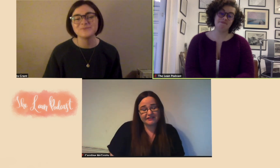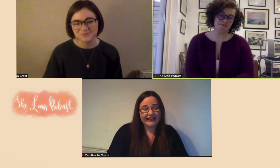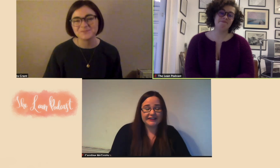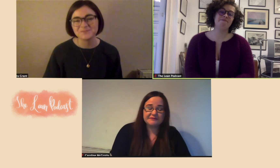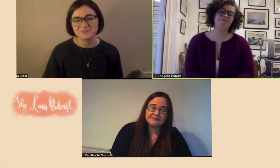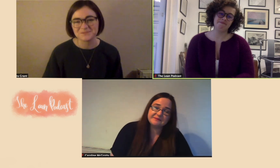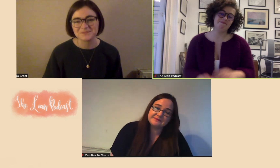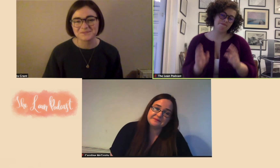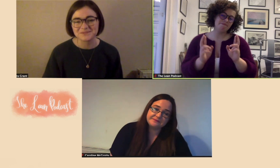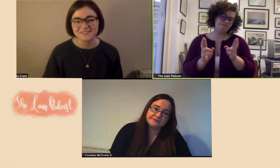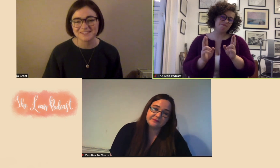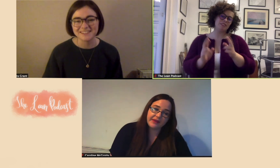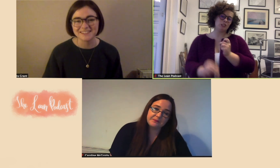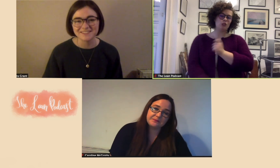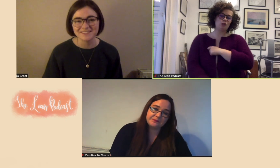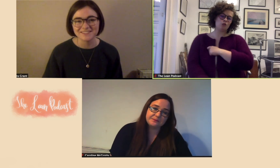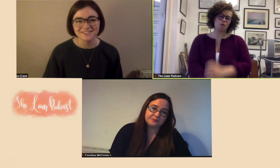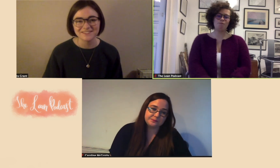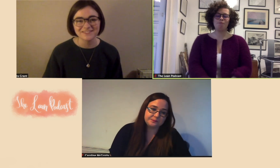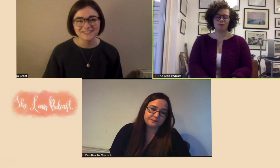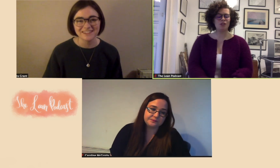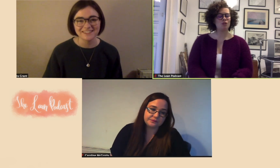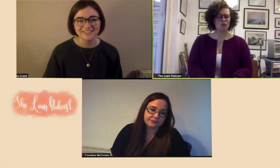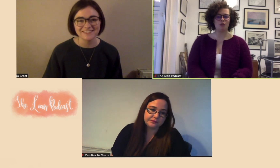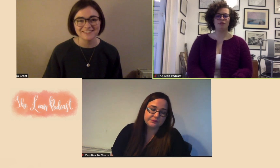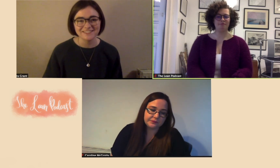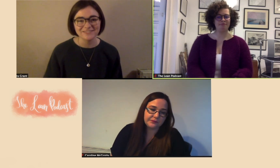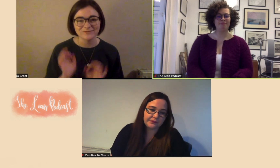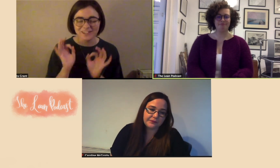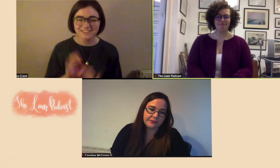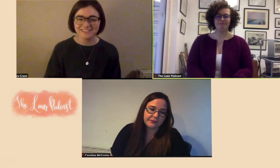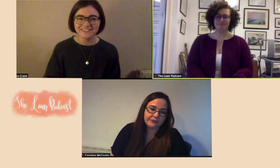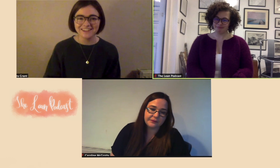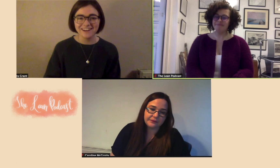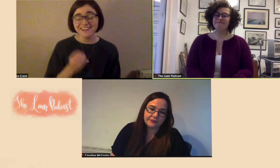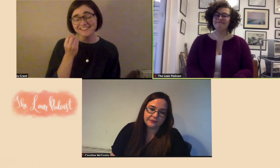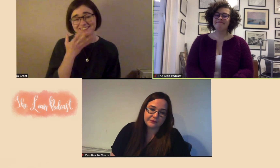(speaking faintly) Yeah, we're off slowly. So true.